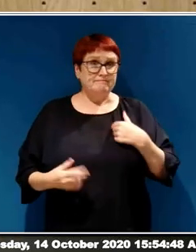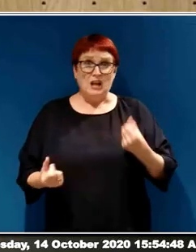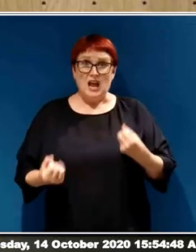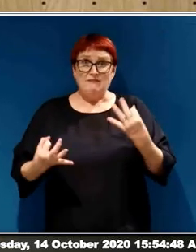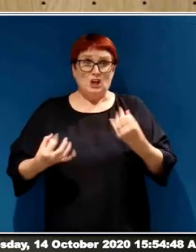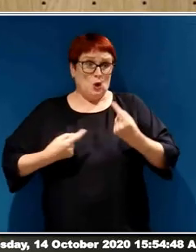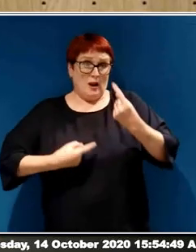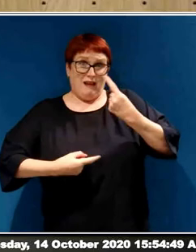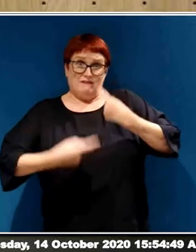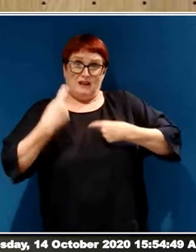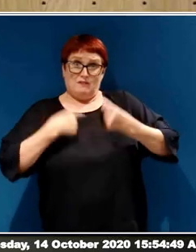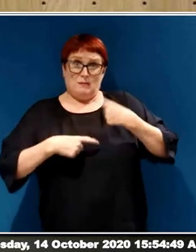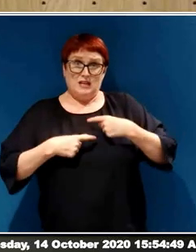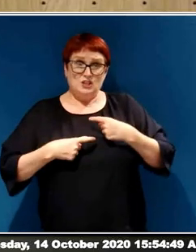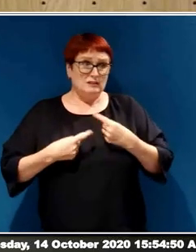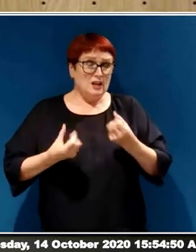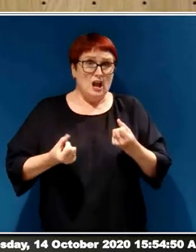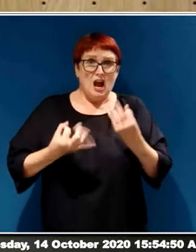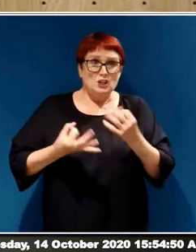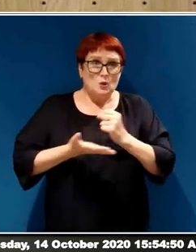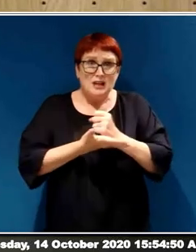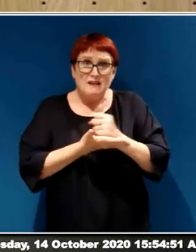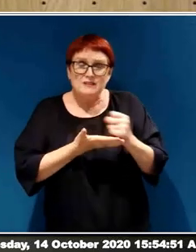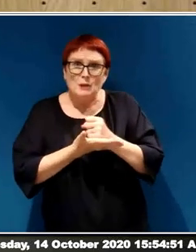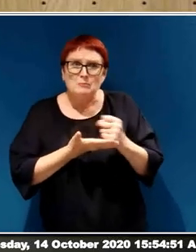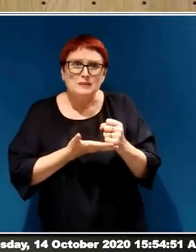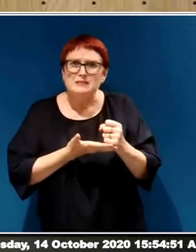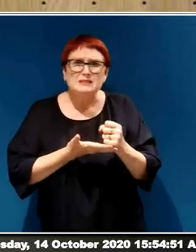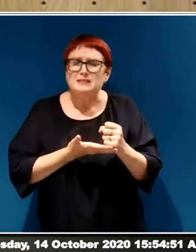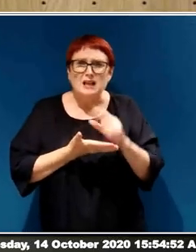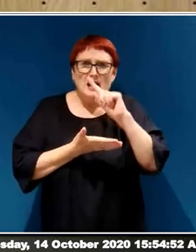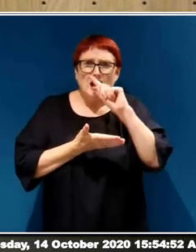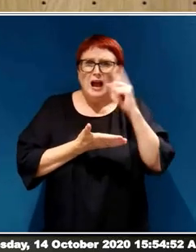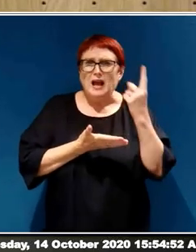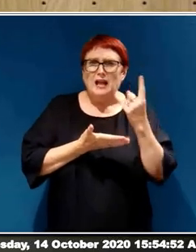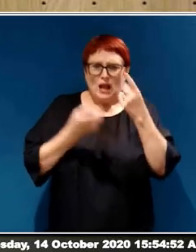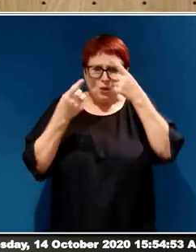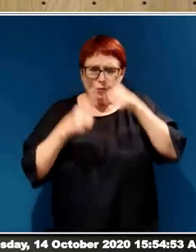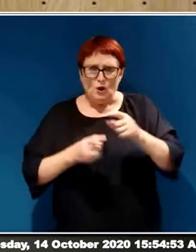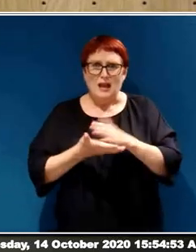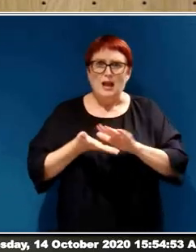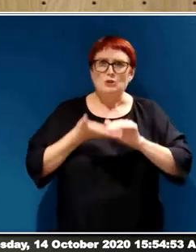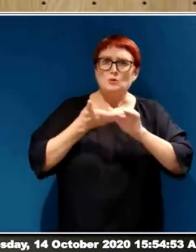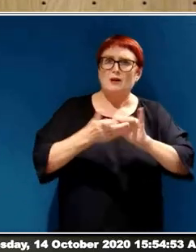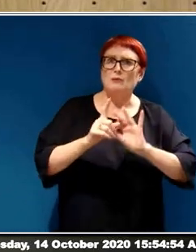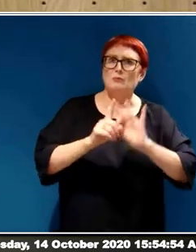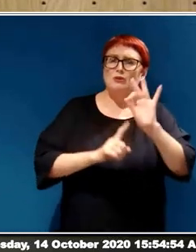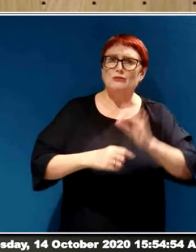trying to reduce the use of these practices, or are they at levels that we should be concerned about?